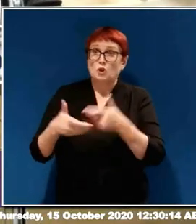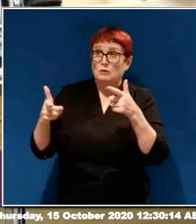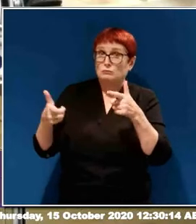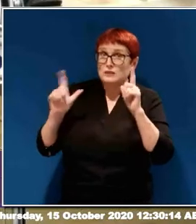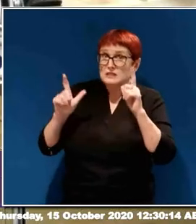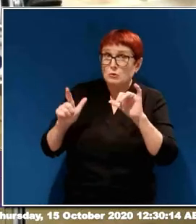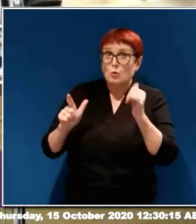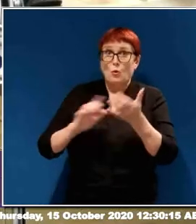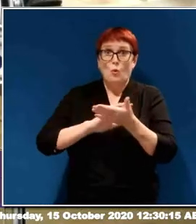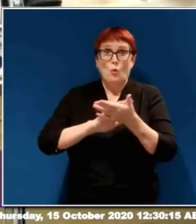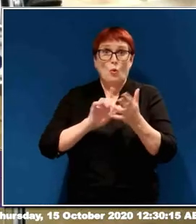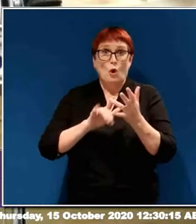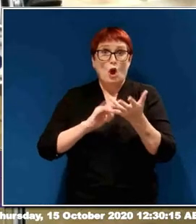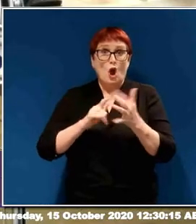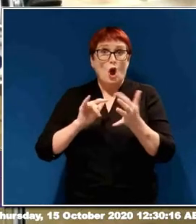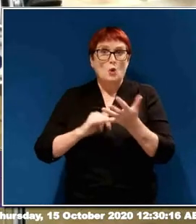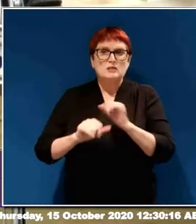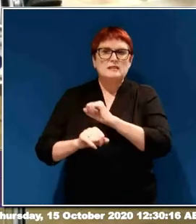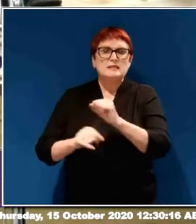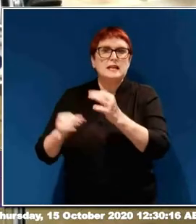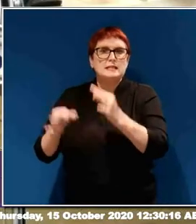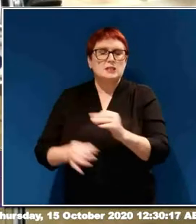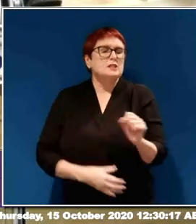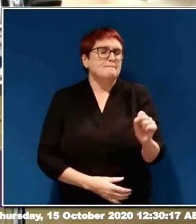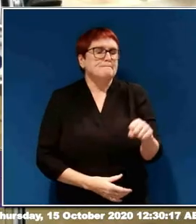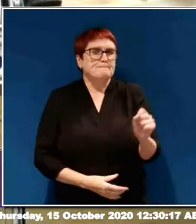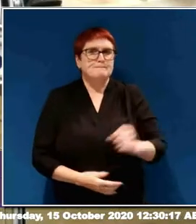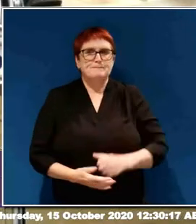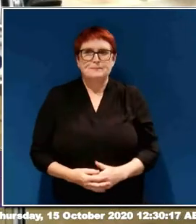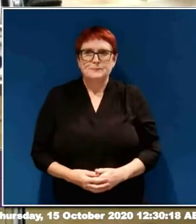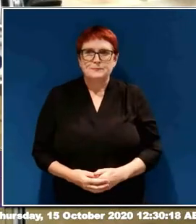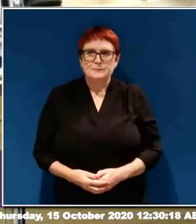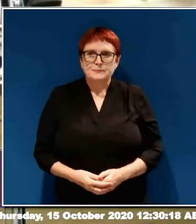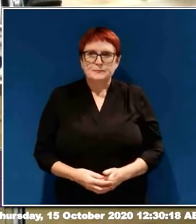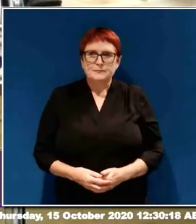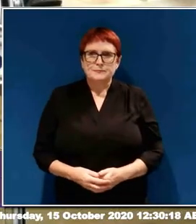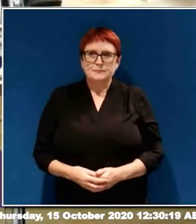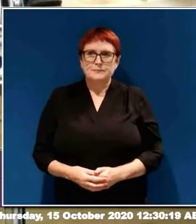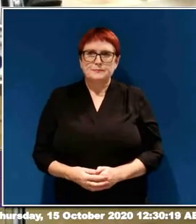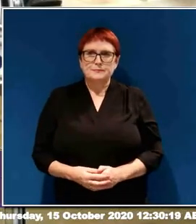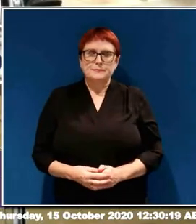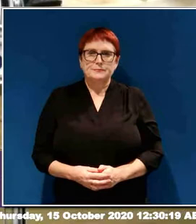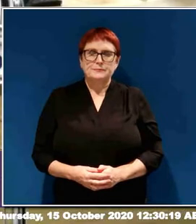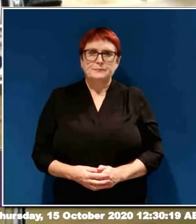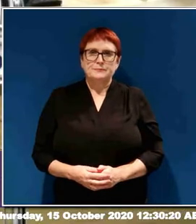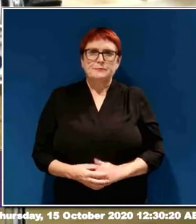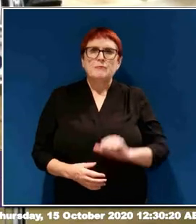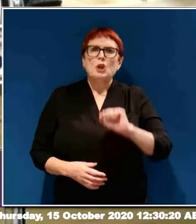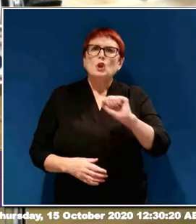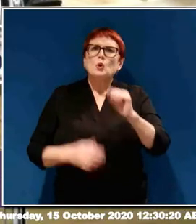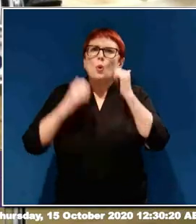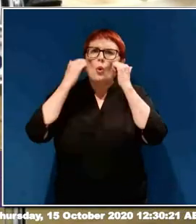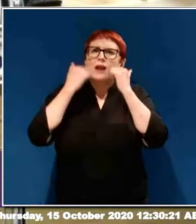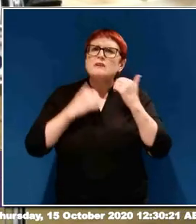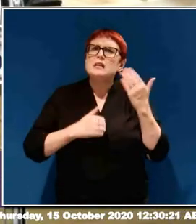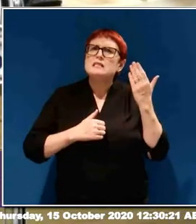As I understand your evidence and what you've informed the Commission of, some are excellent, yes?